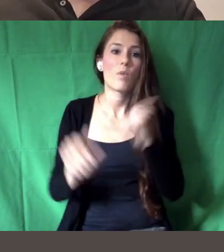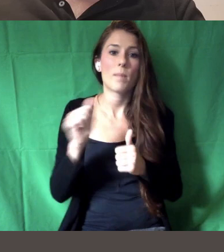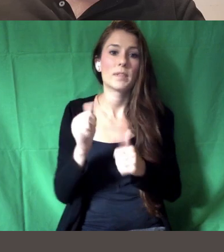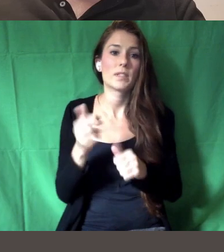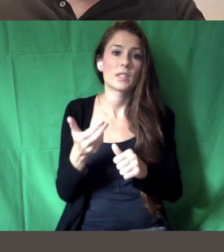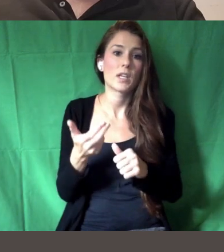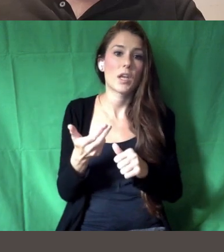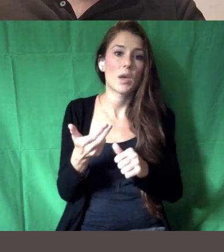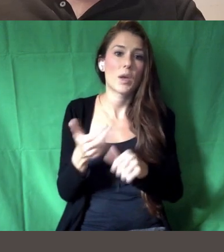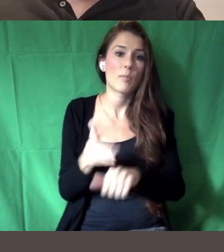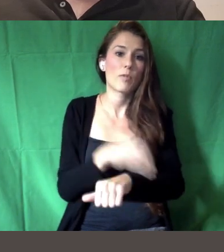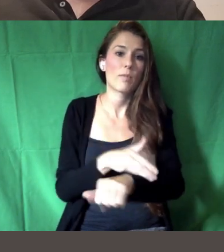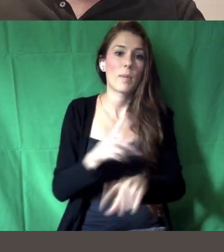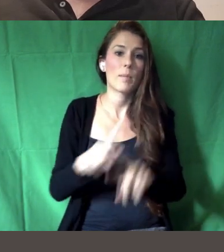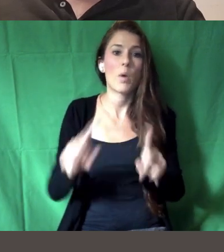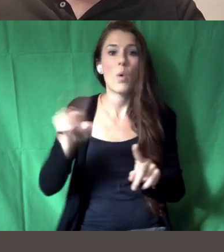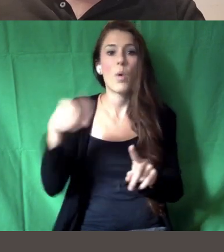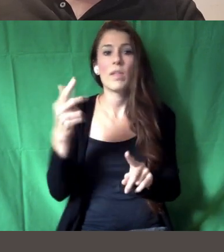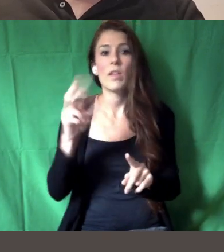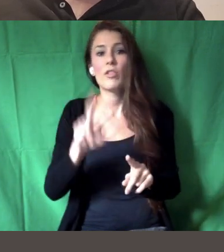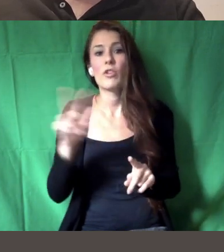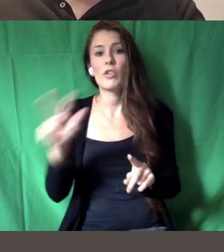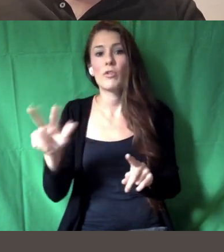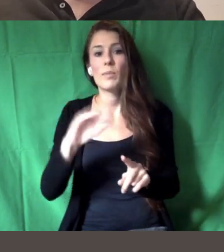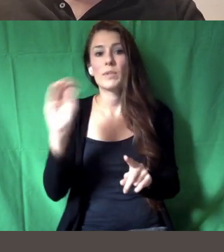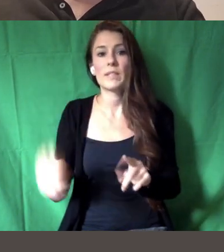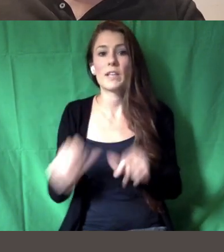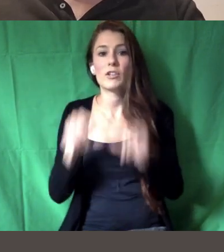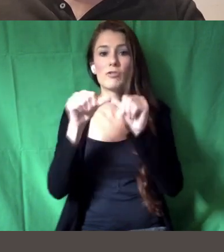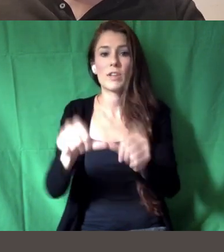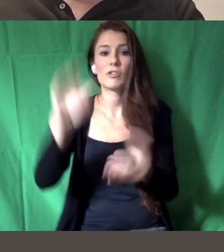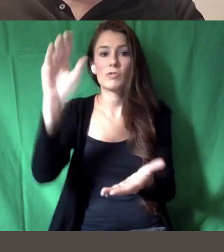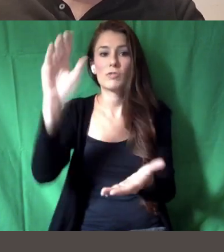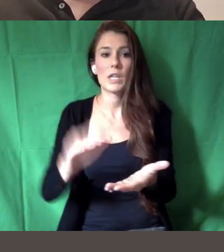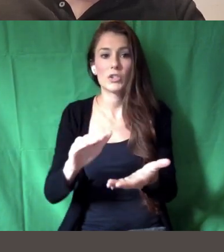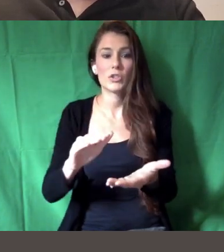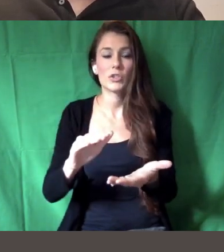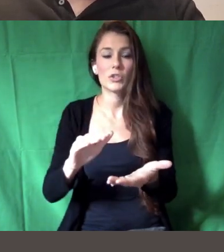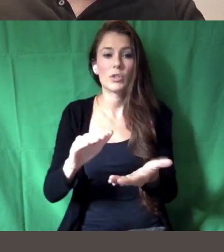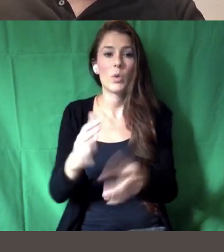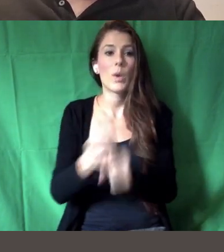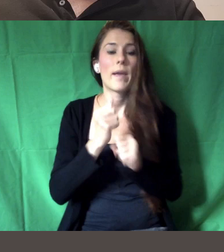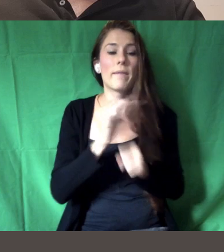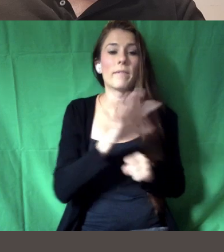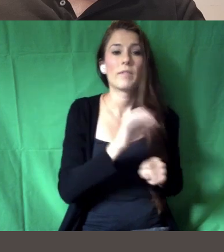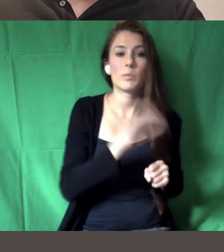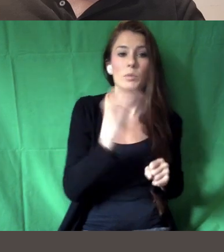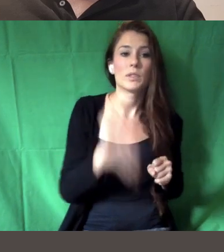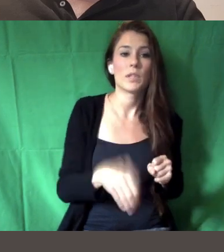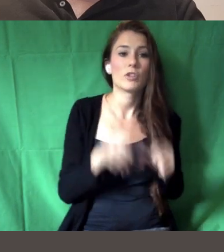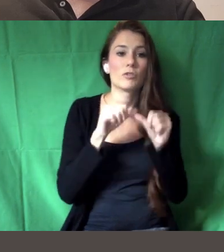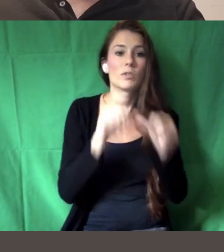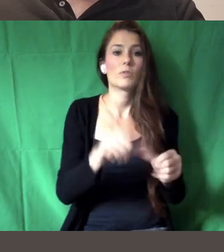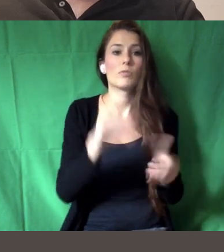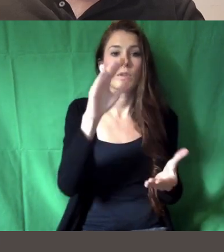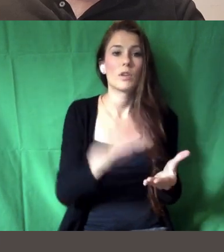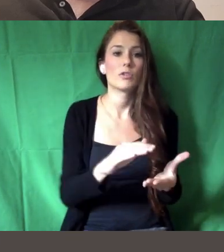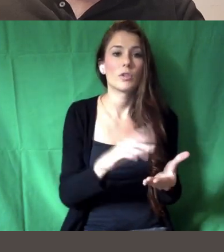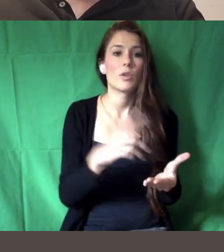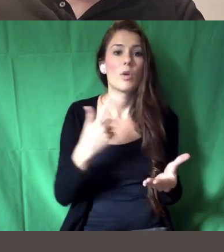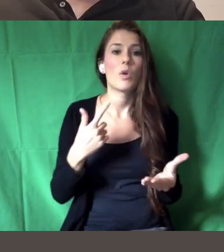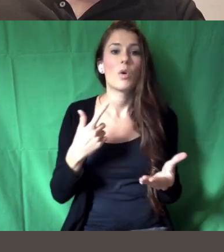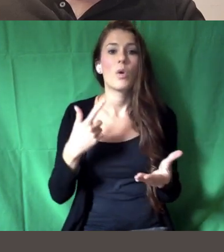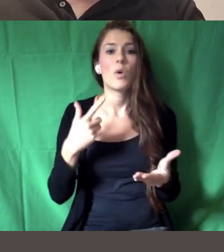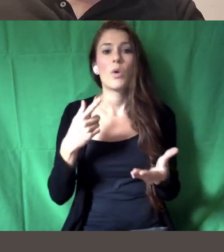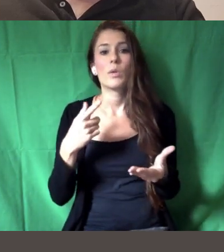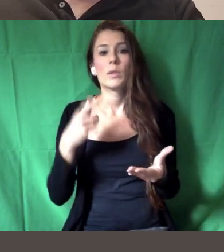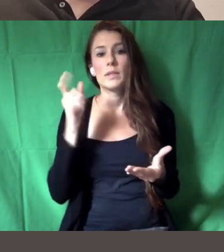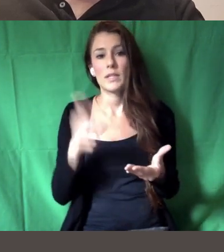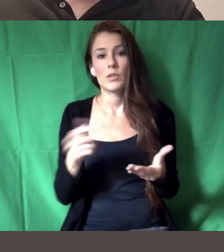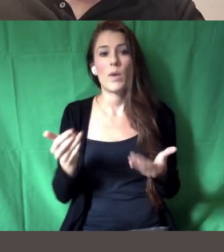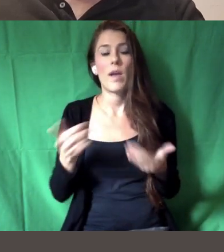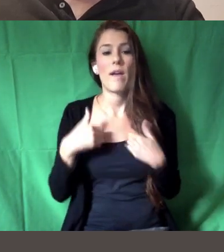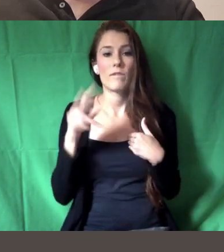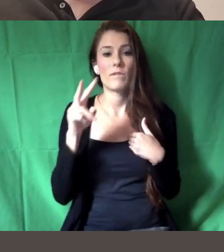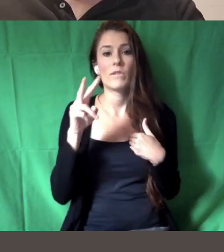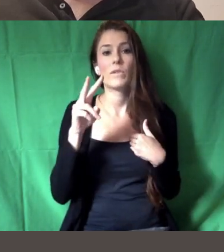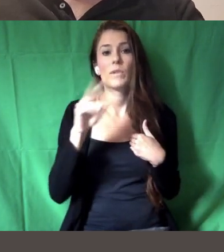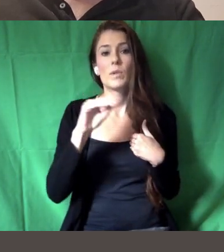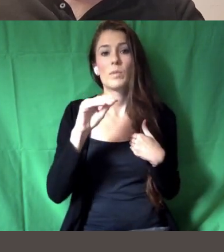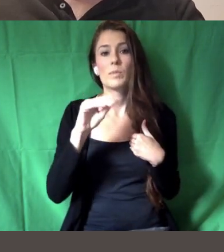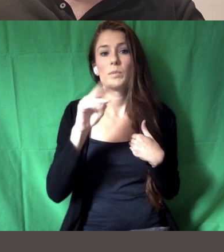actually means only 33% duration reduction. To get 50% duration cut, we need 100% performance